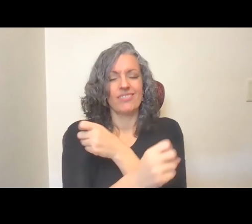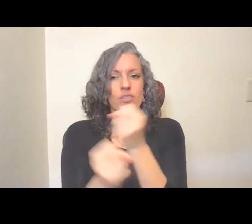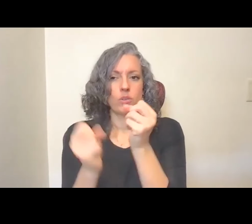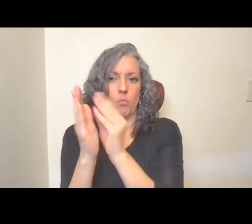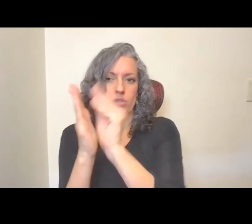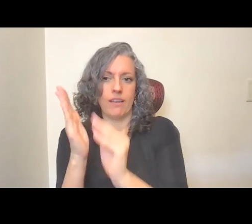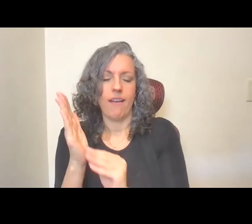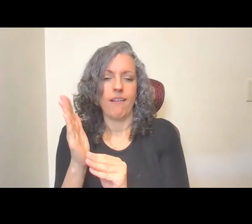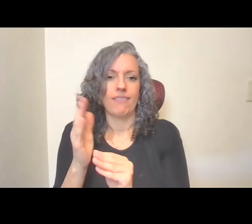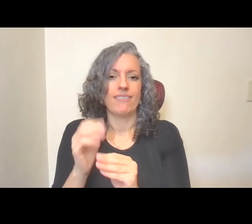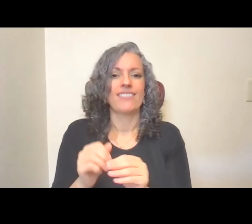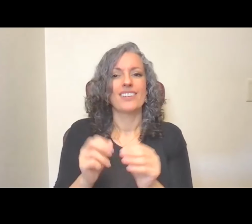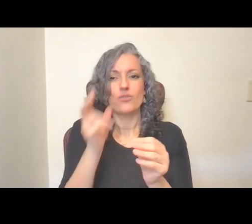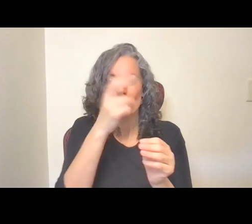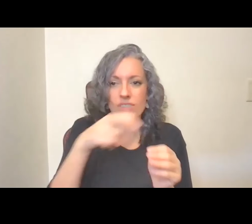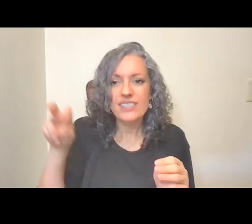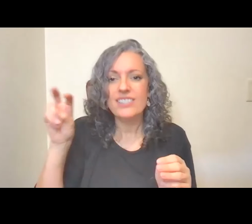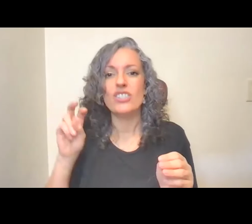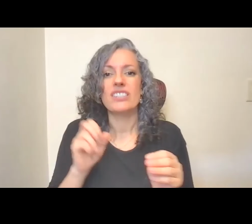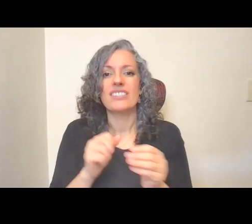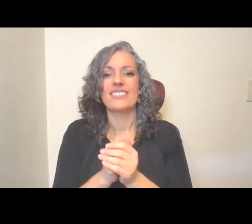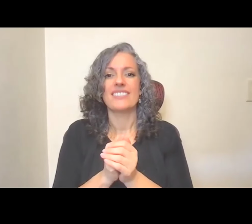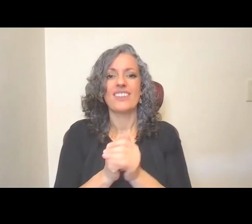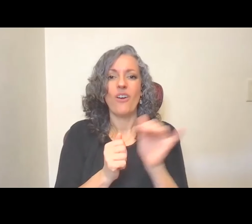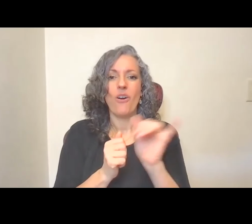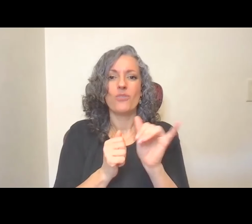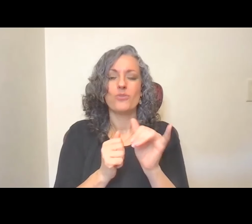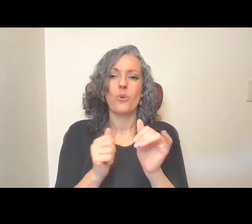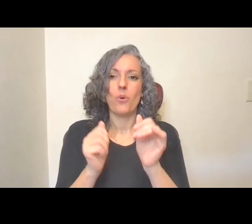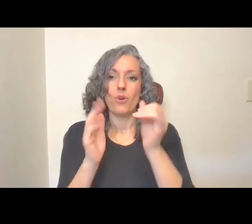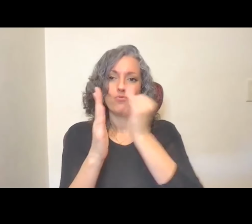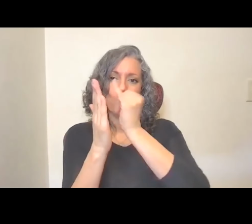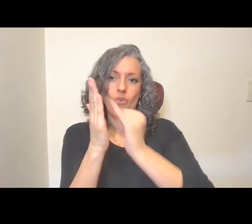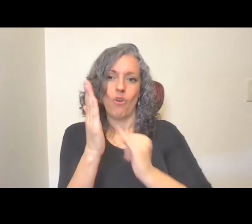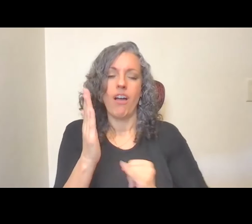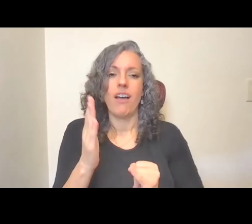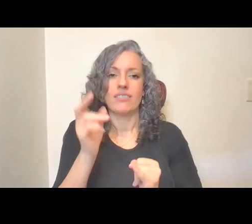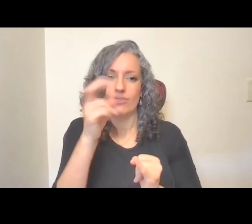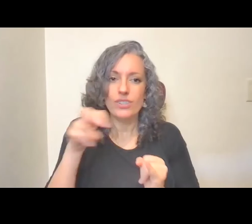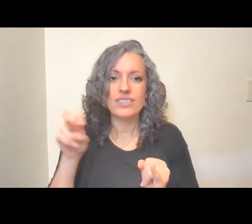transitions. There are also some accessibility guidelines and best practices for those.